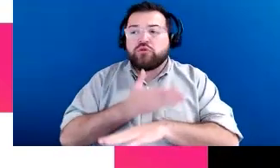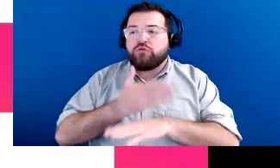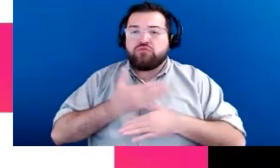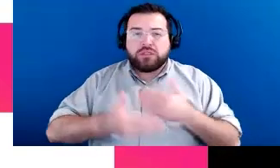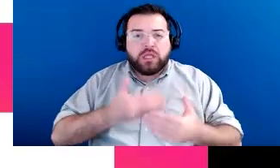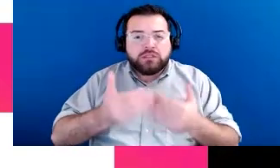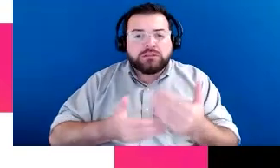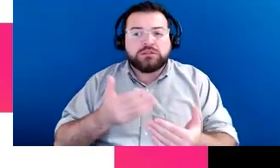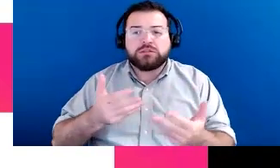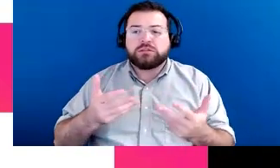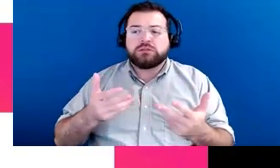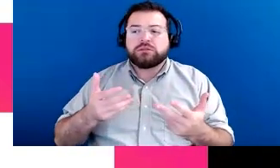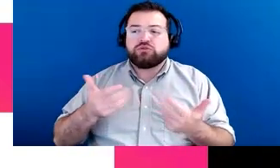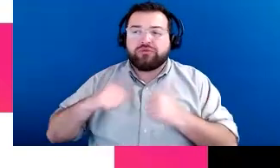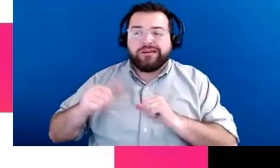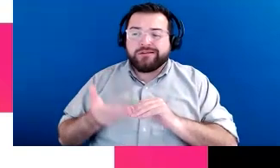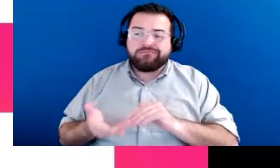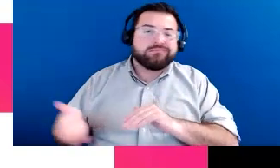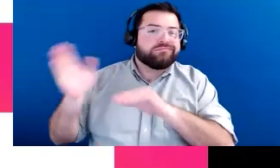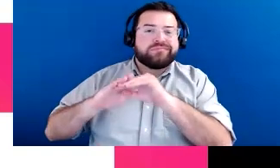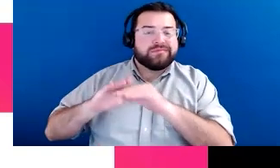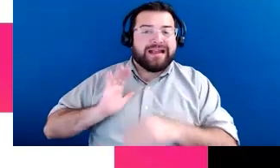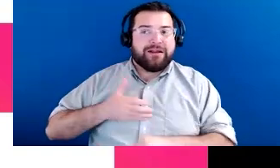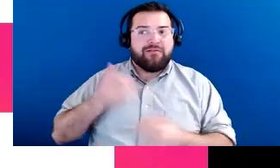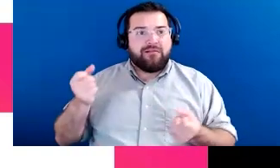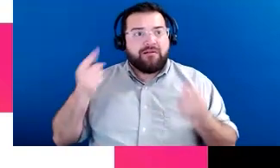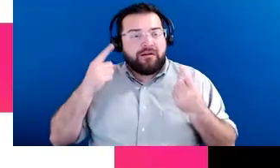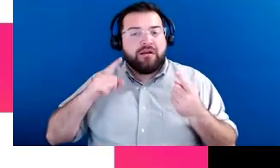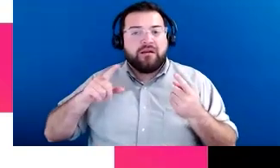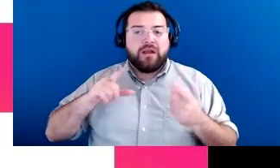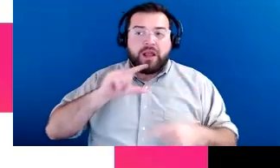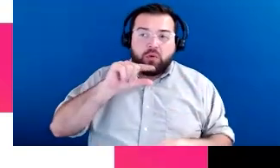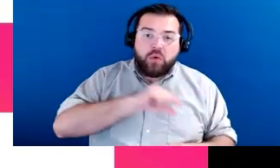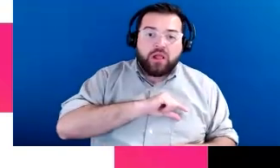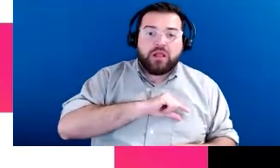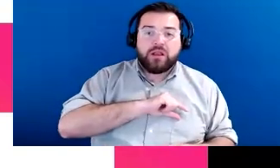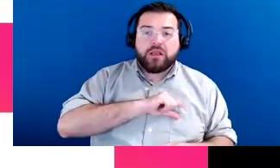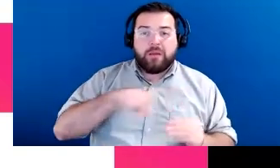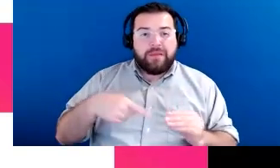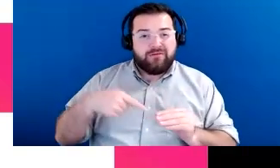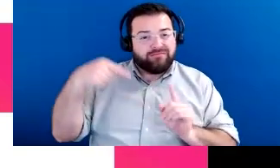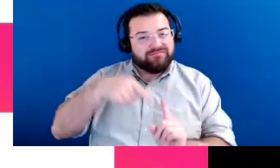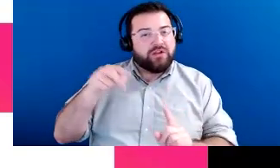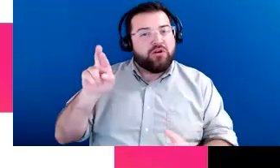to increase our understanding, and quality of RSI in our DE courses.